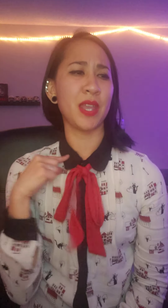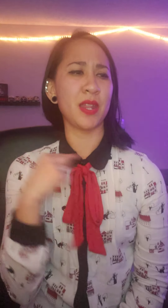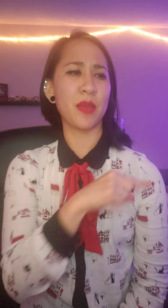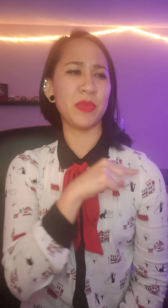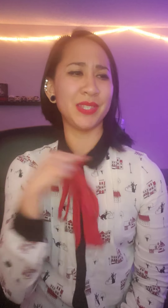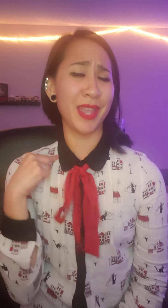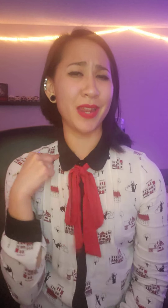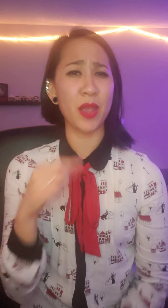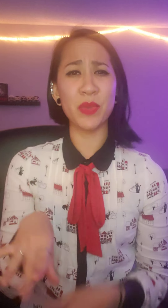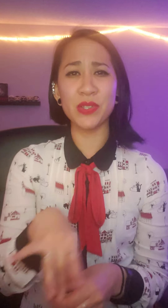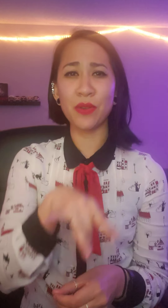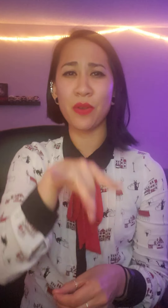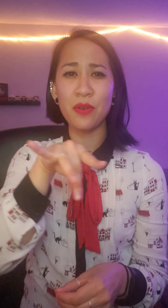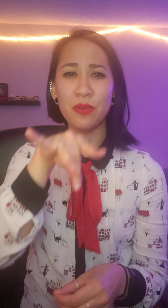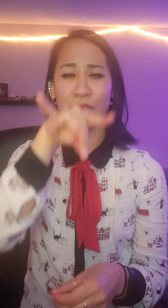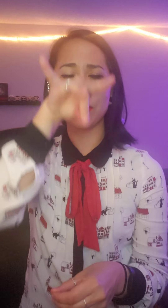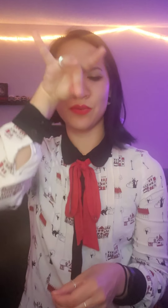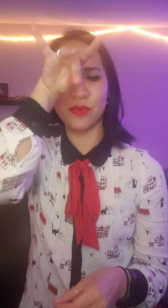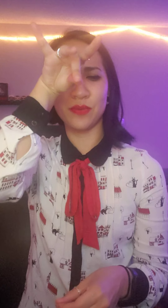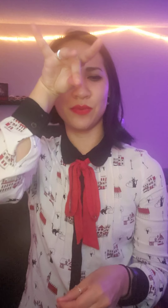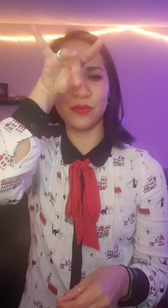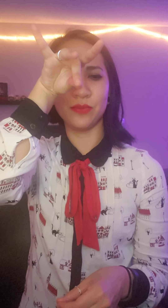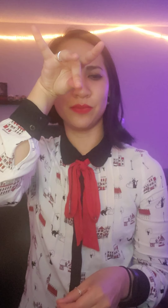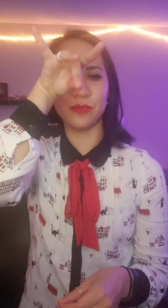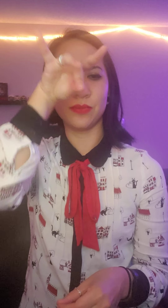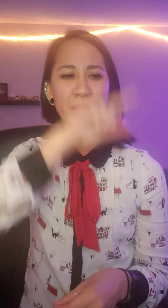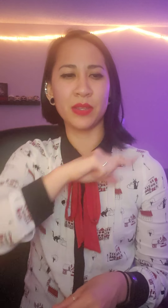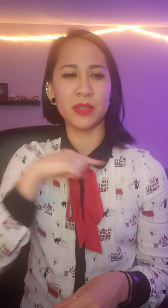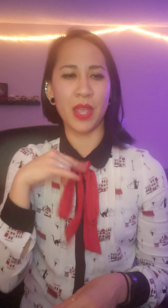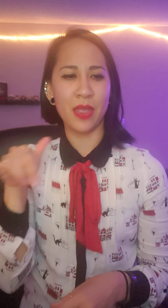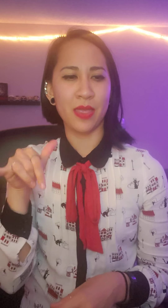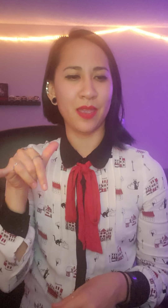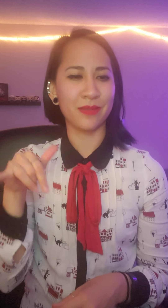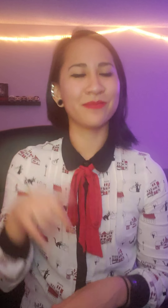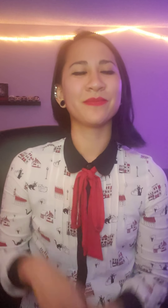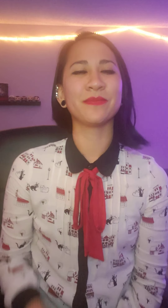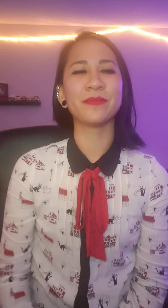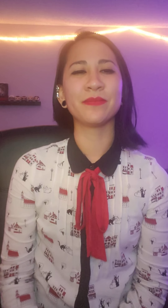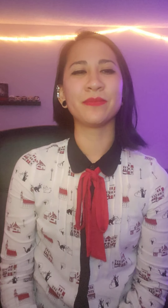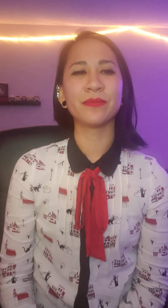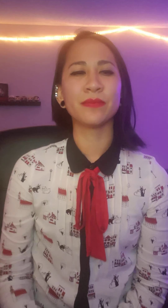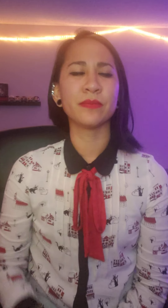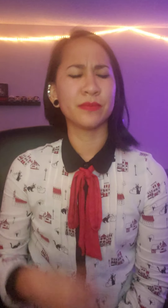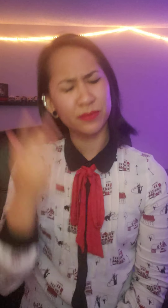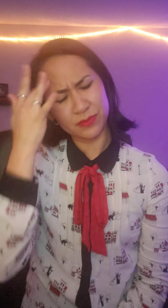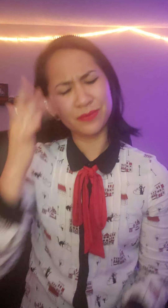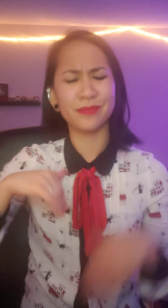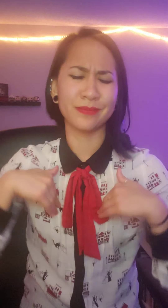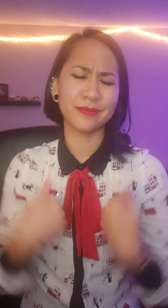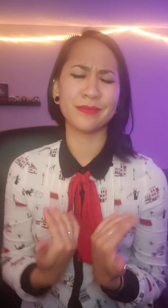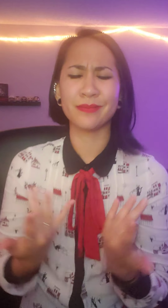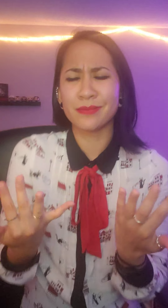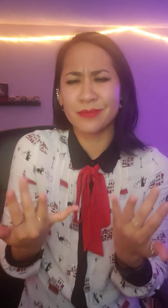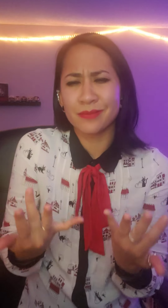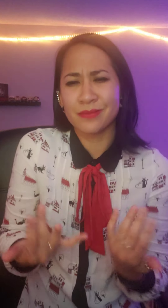I'm a saint, I'm a saint, I'm a soul (Saintlike) I'm sick and tired of waiting